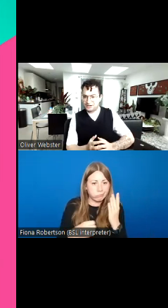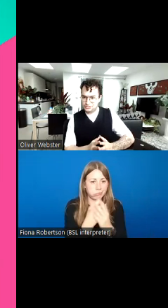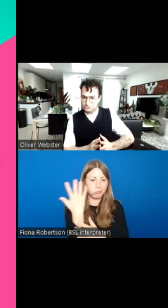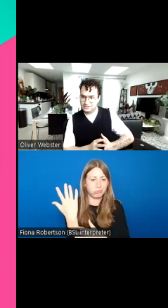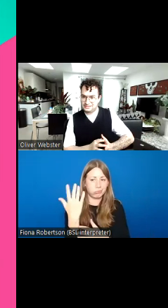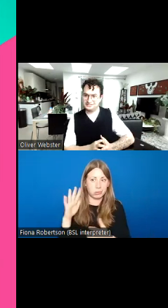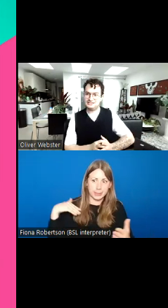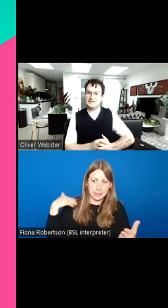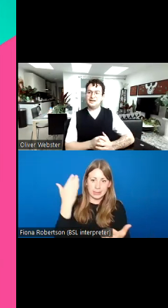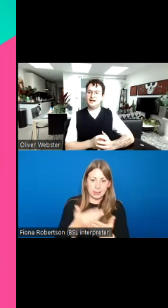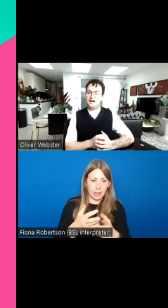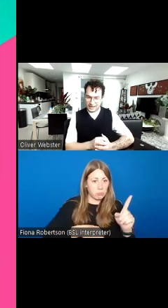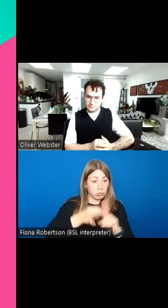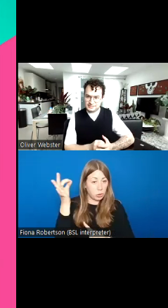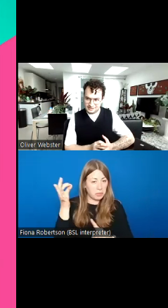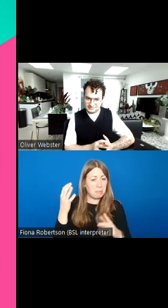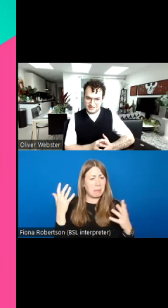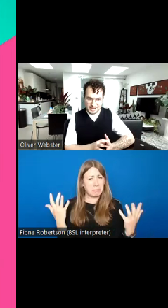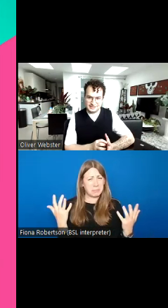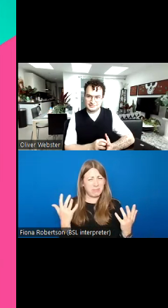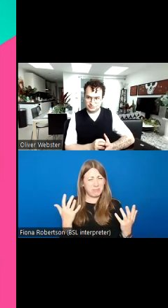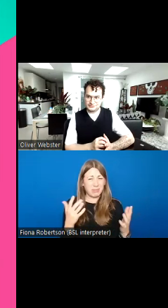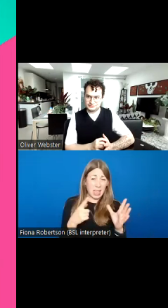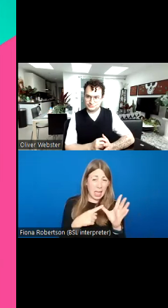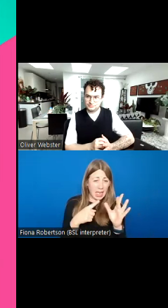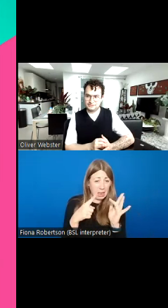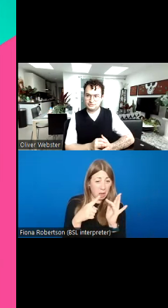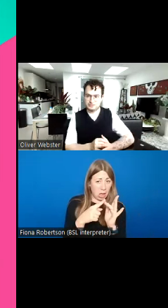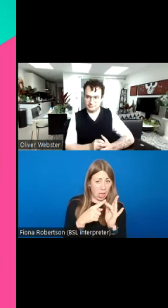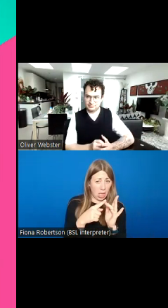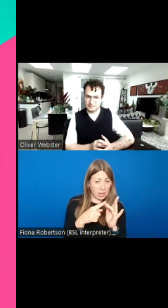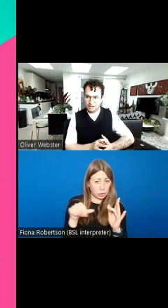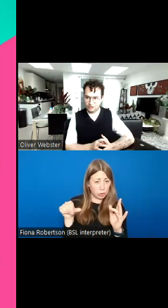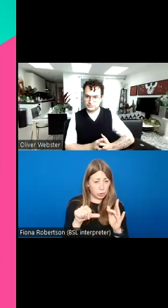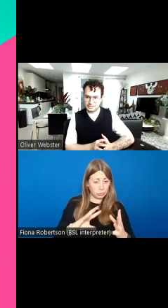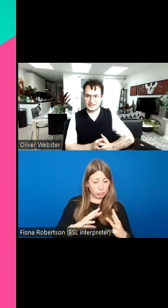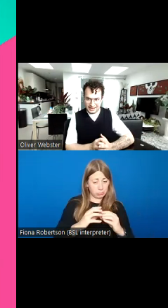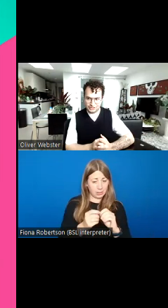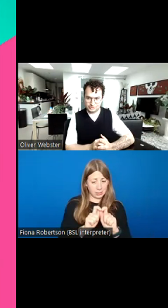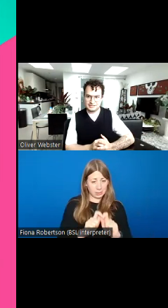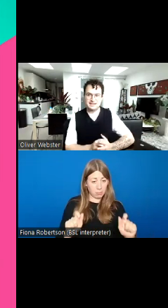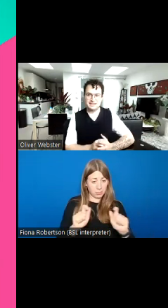The question always is, can you be certain that AI subtitles will be reliably 100% accurate